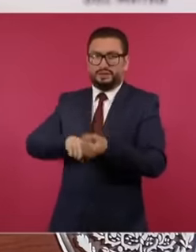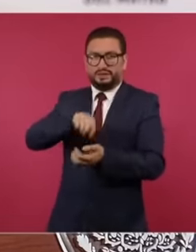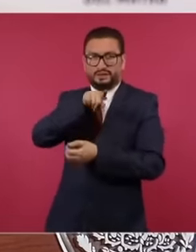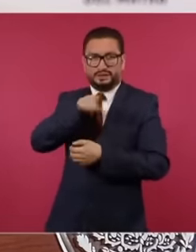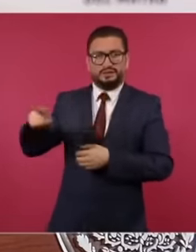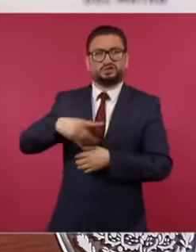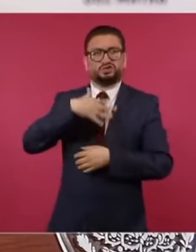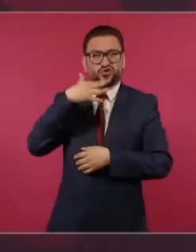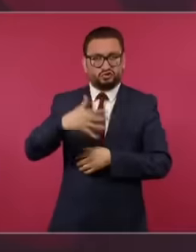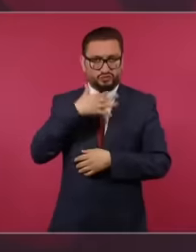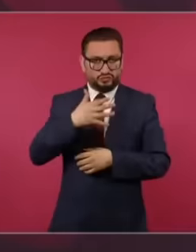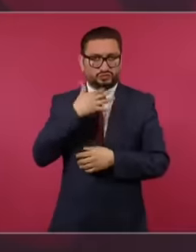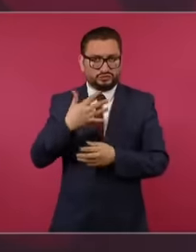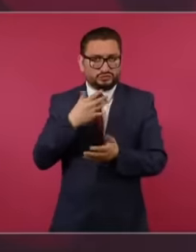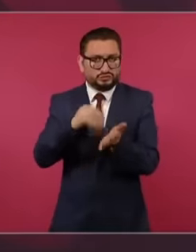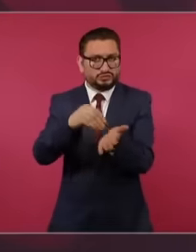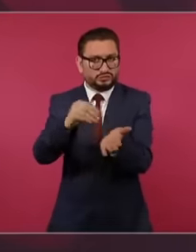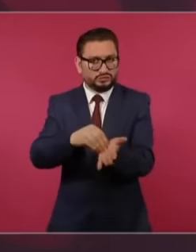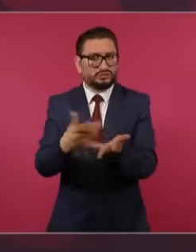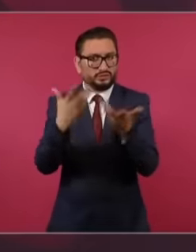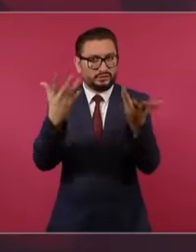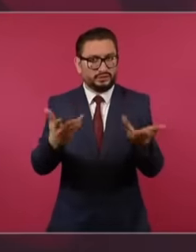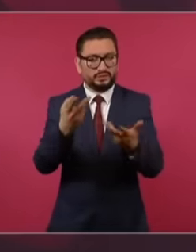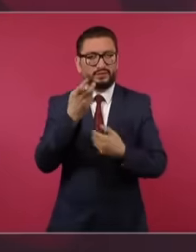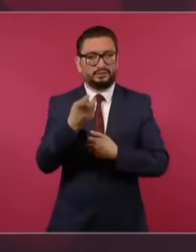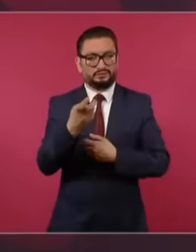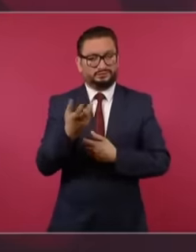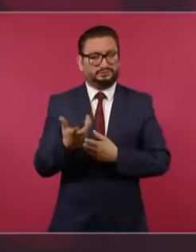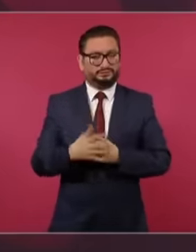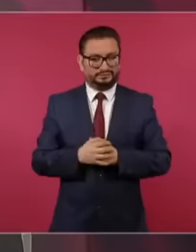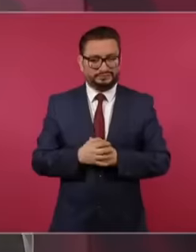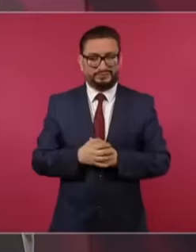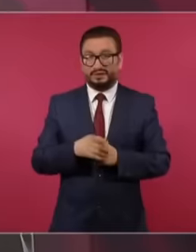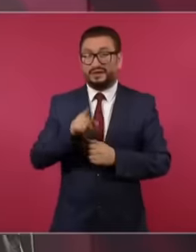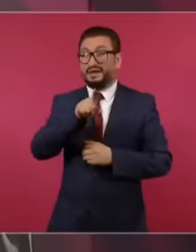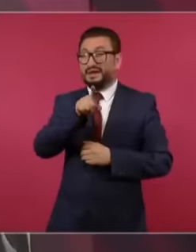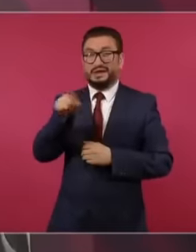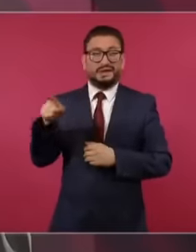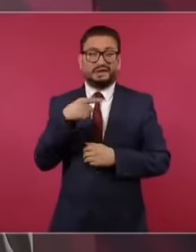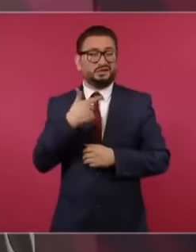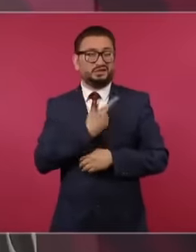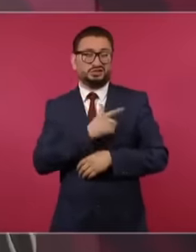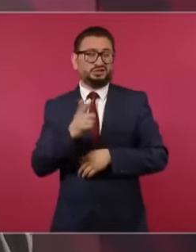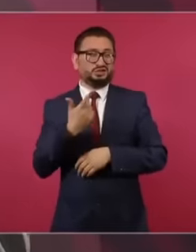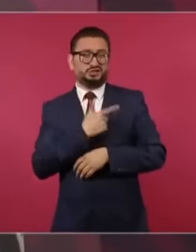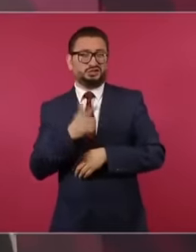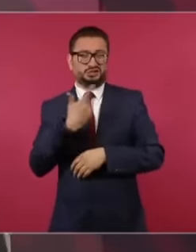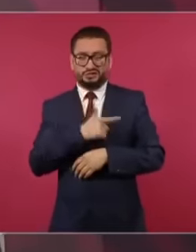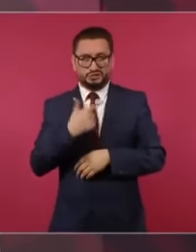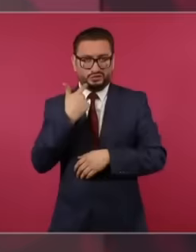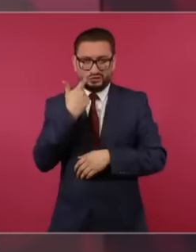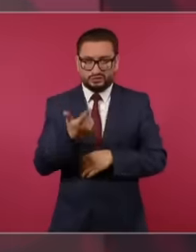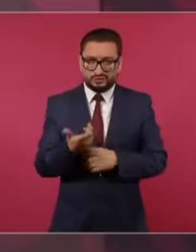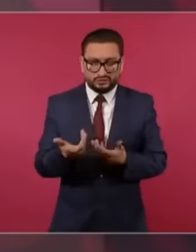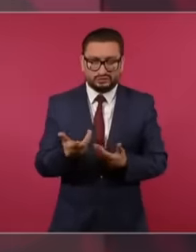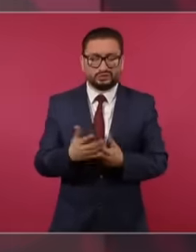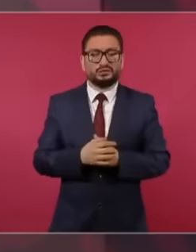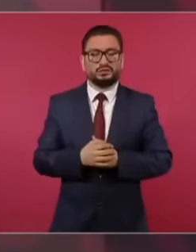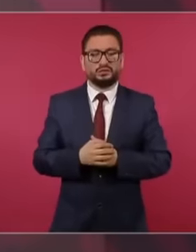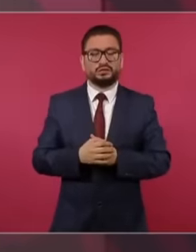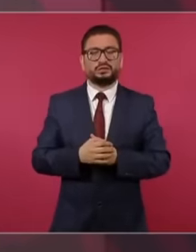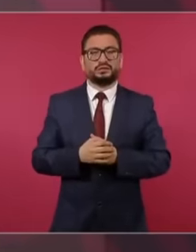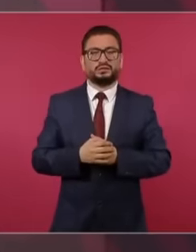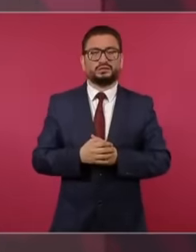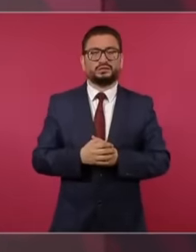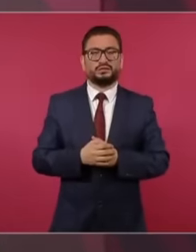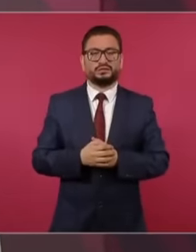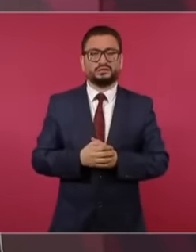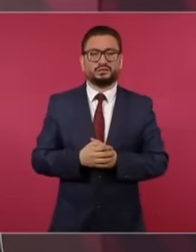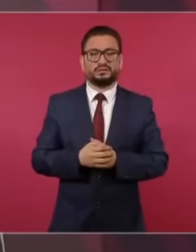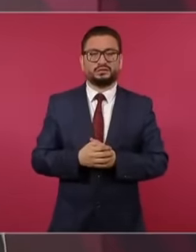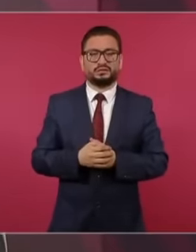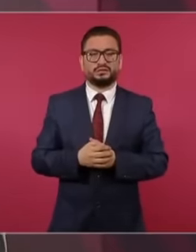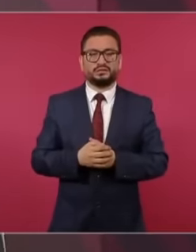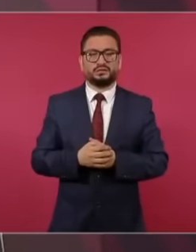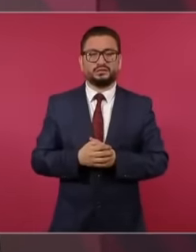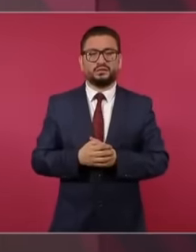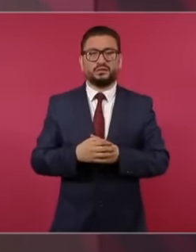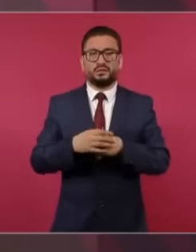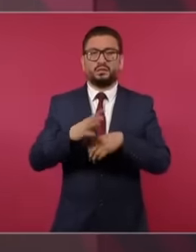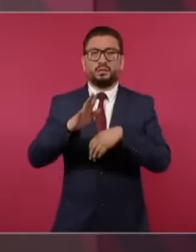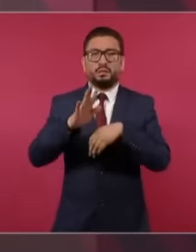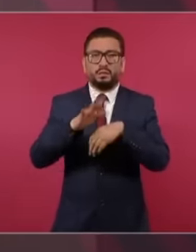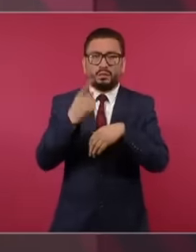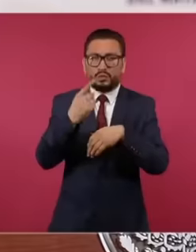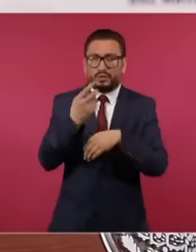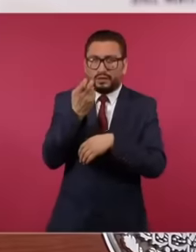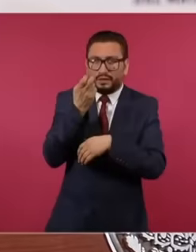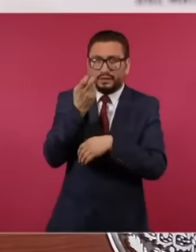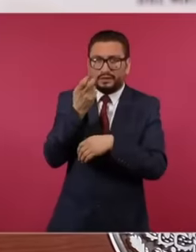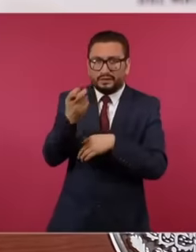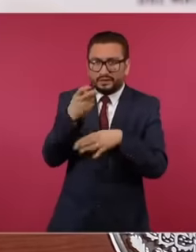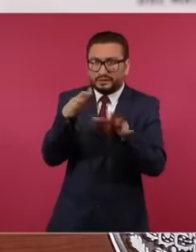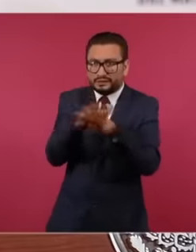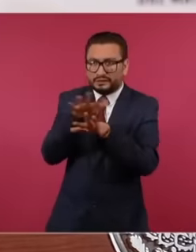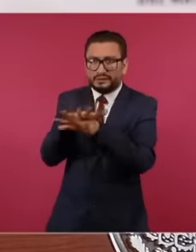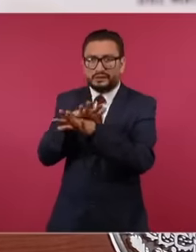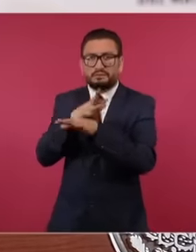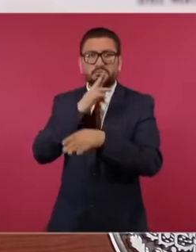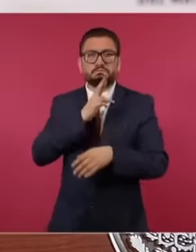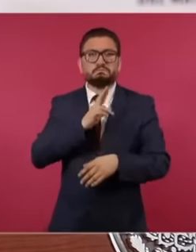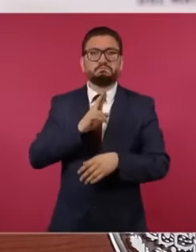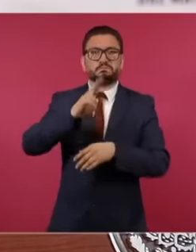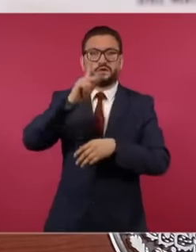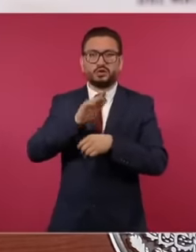So they resist that when that is convenient for everyone for themselves